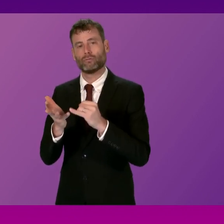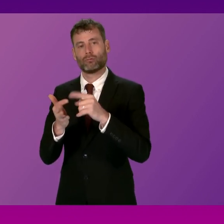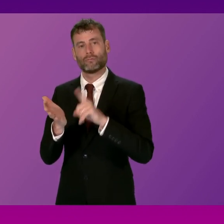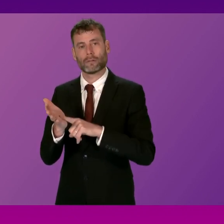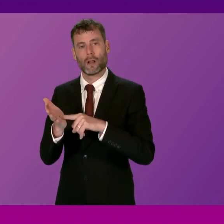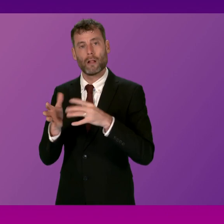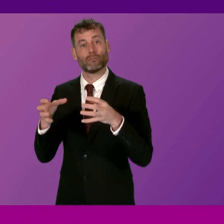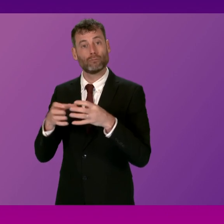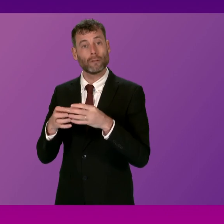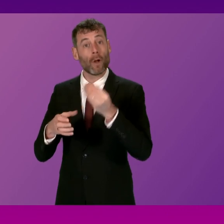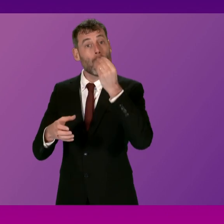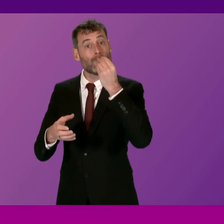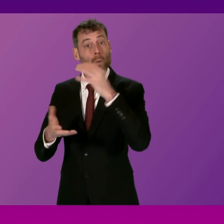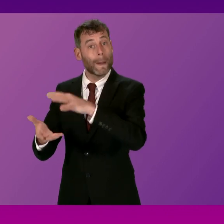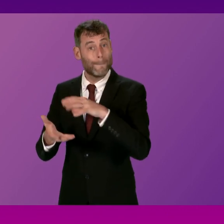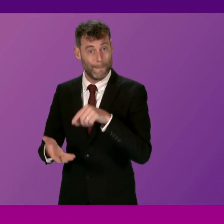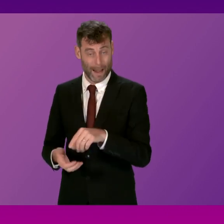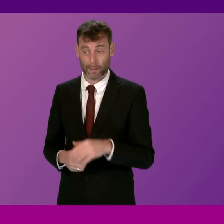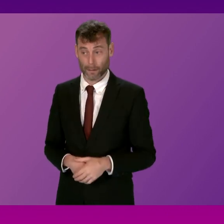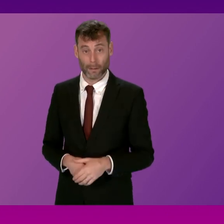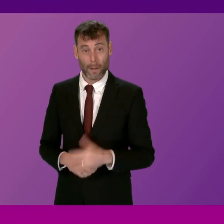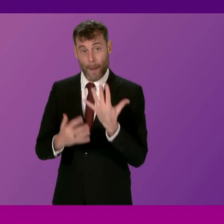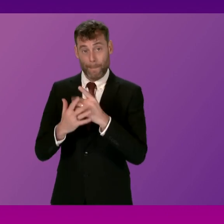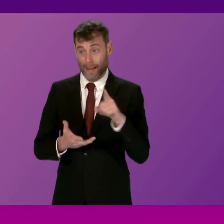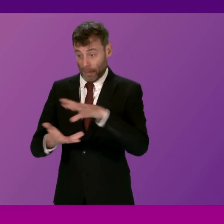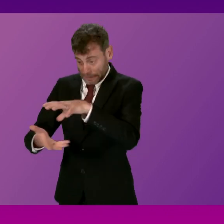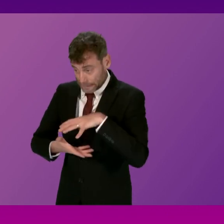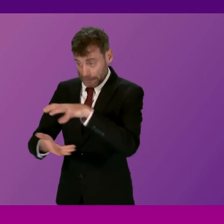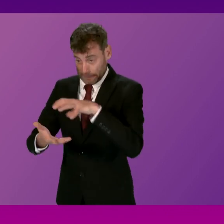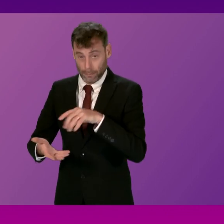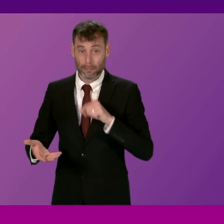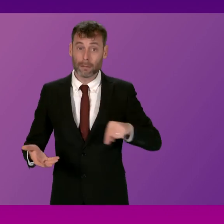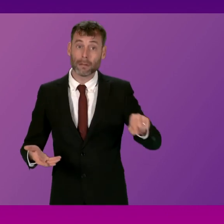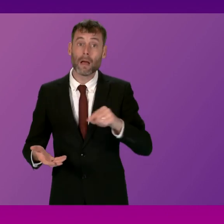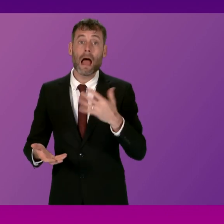of the Trussell Trust’s food banks are from a household with a disabled adult or child?